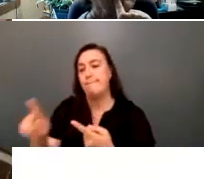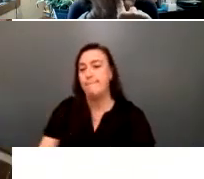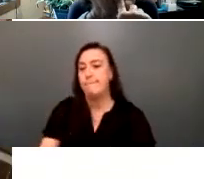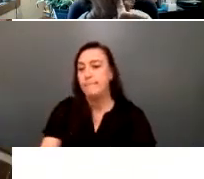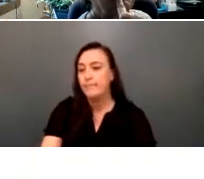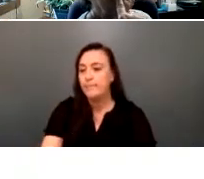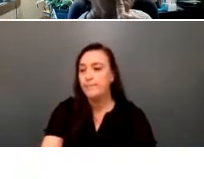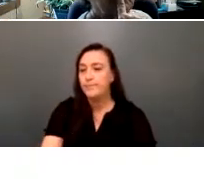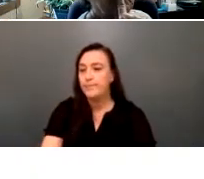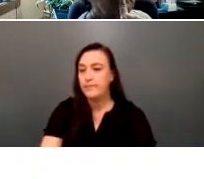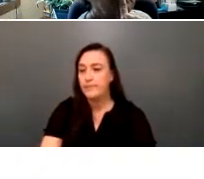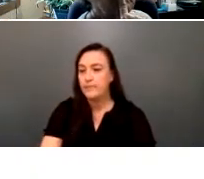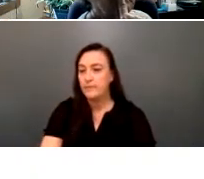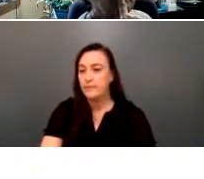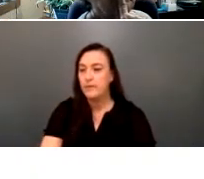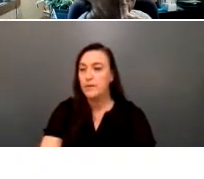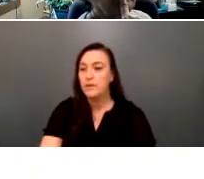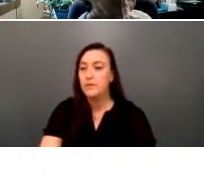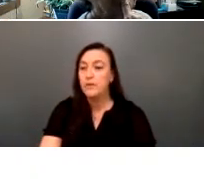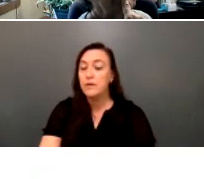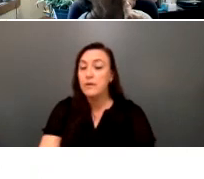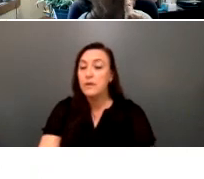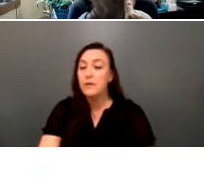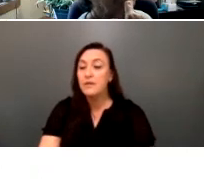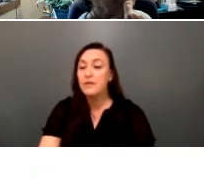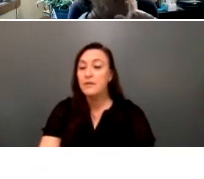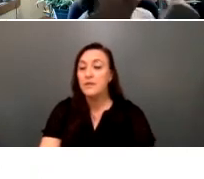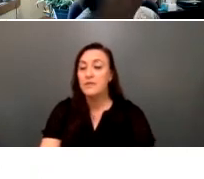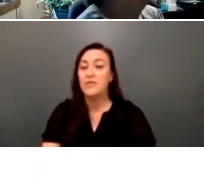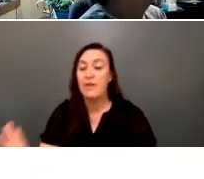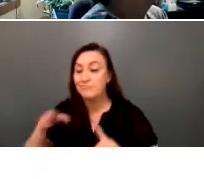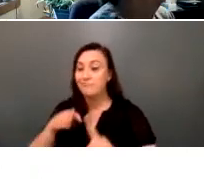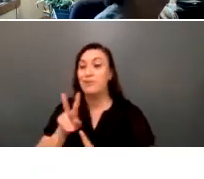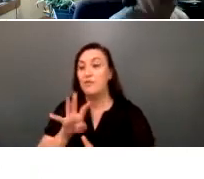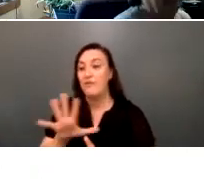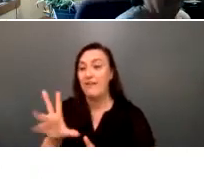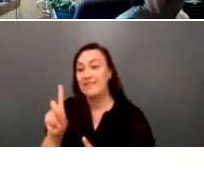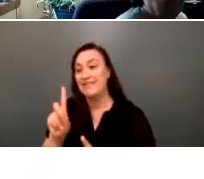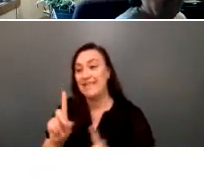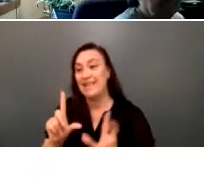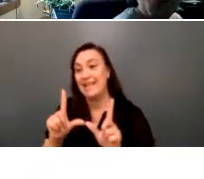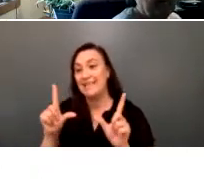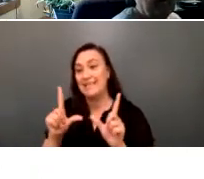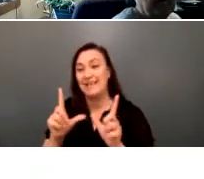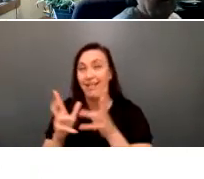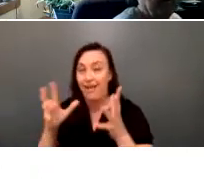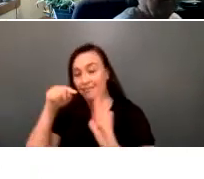Alright, so that is a lot about licensing too. Pretty fundie has alot, you know. As a provider that you're responsible for,